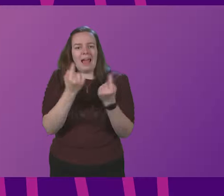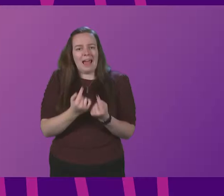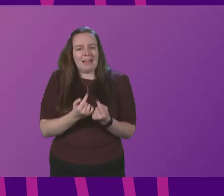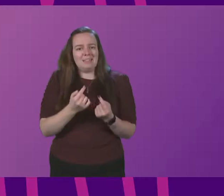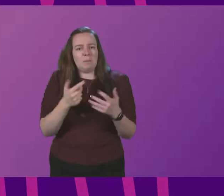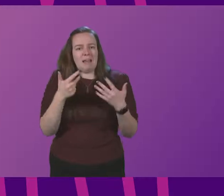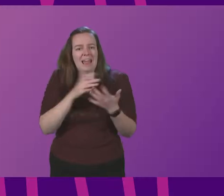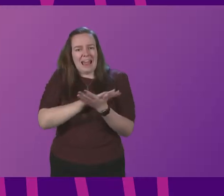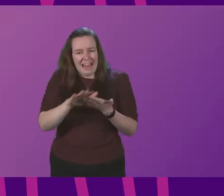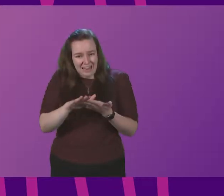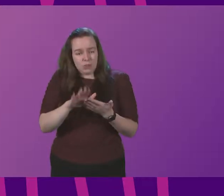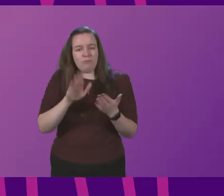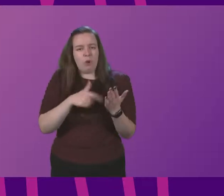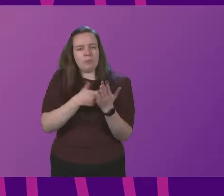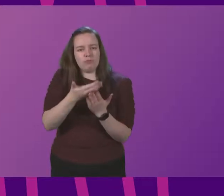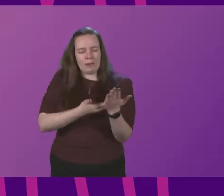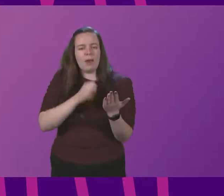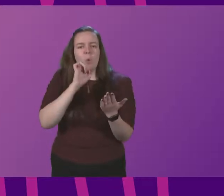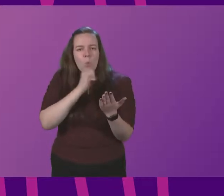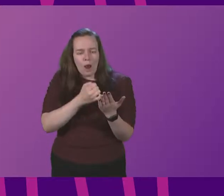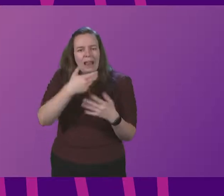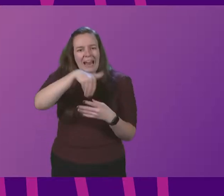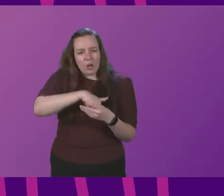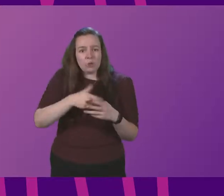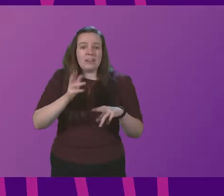services, will encompass full consideration of whether decisions to cancel cancer screening